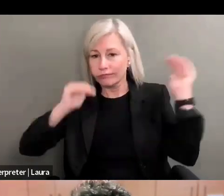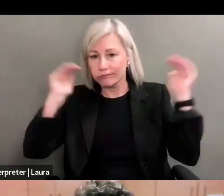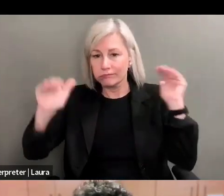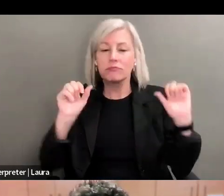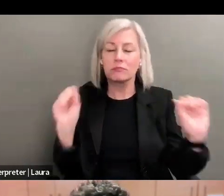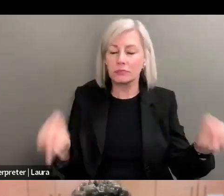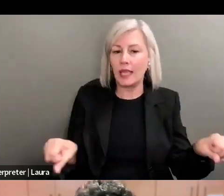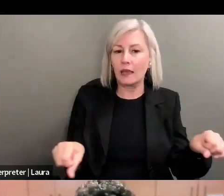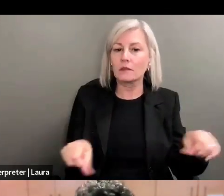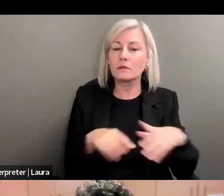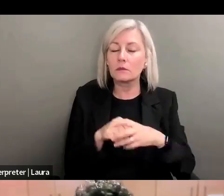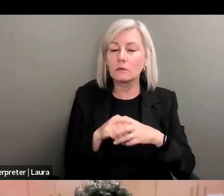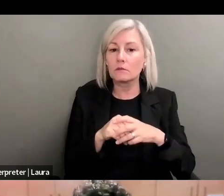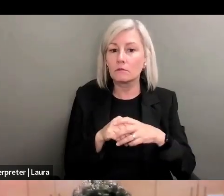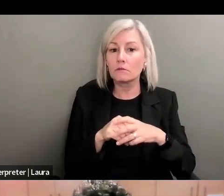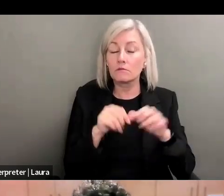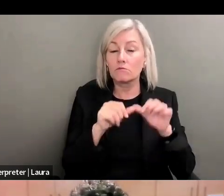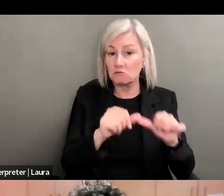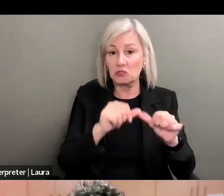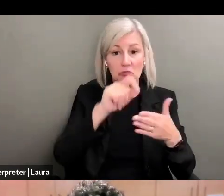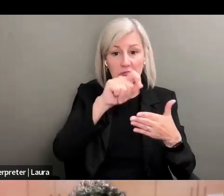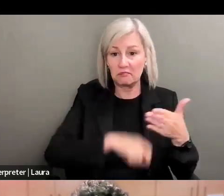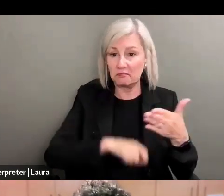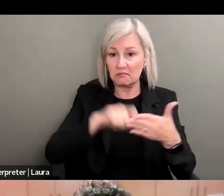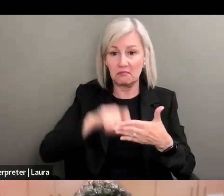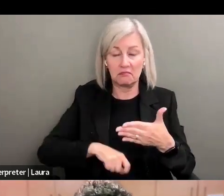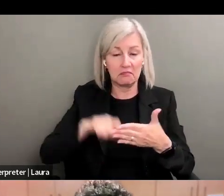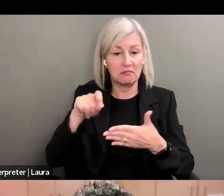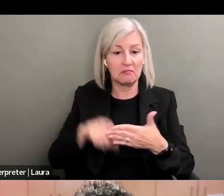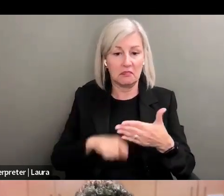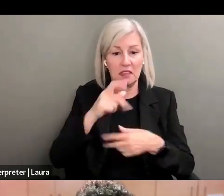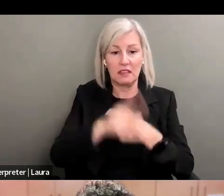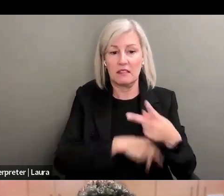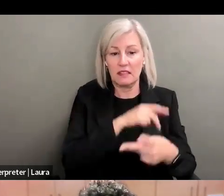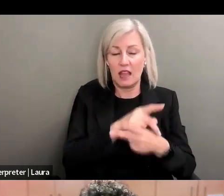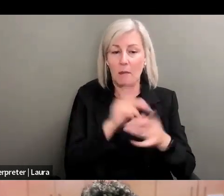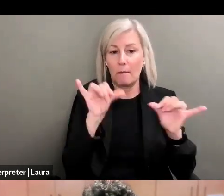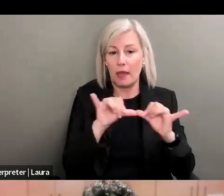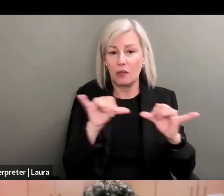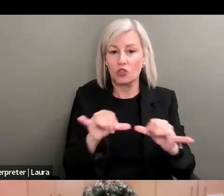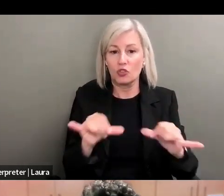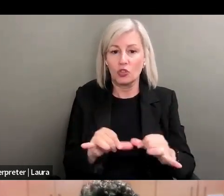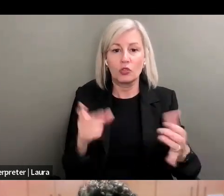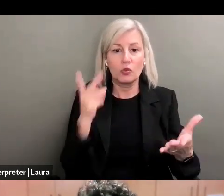continue to fill out measures like this to see if you know a change in